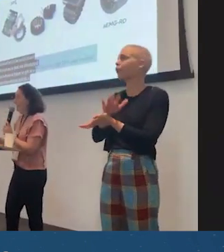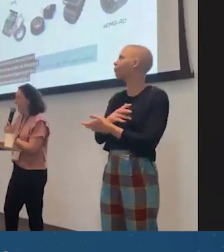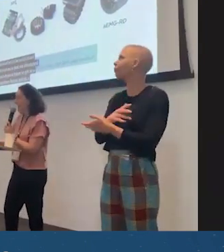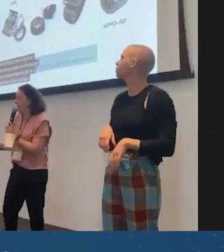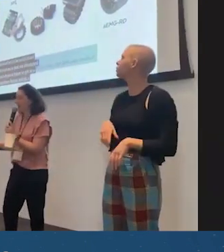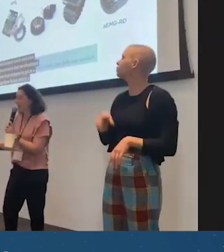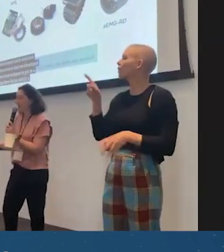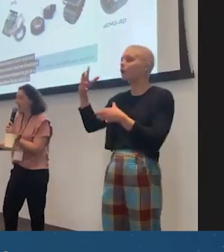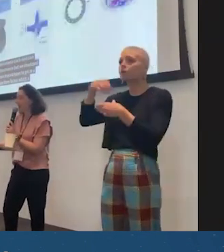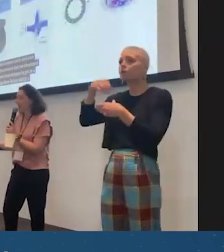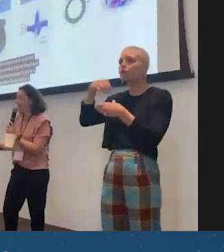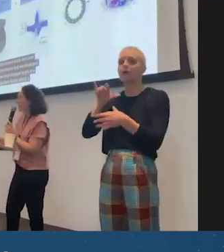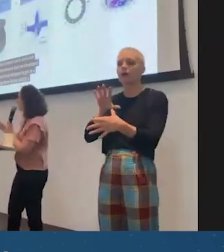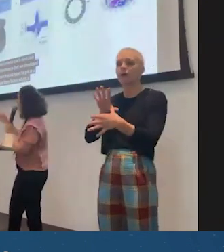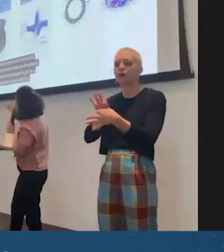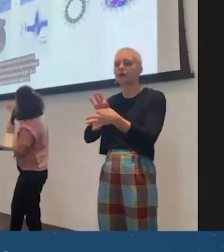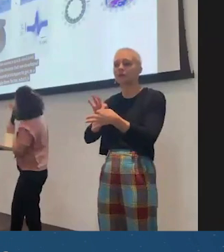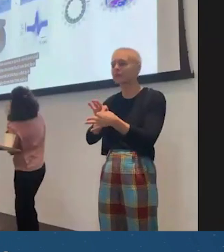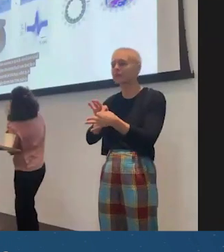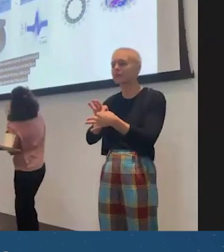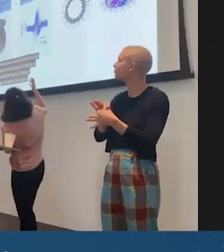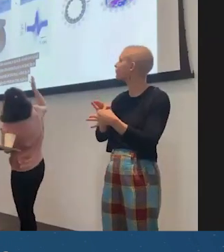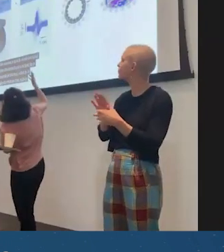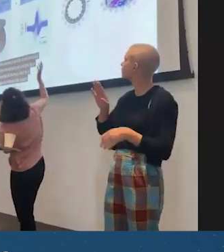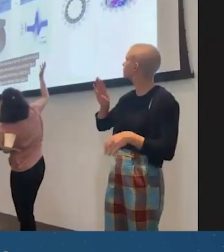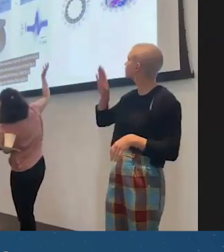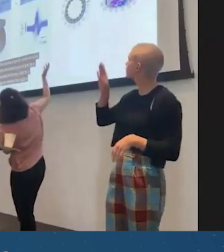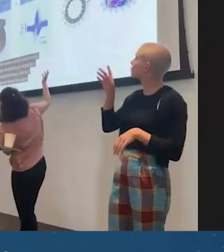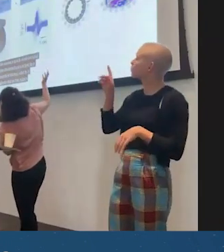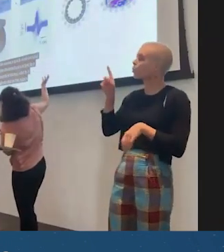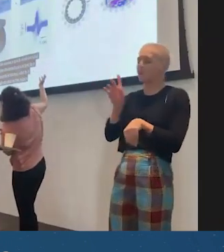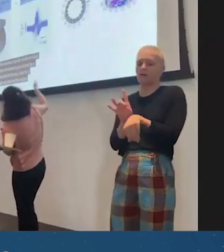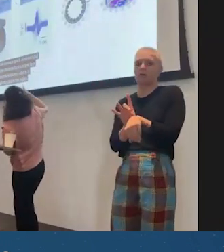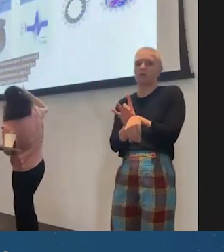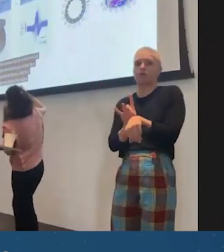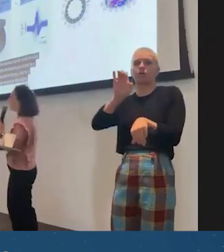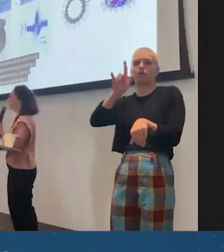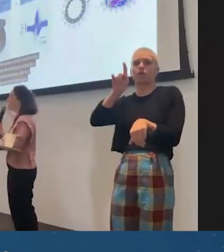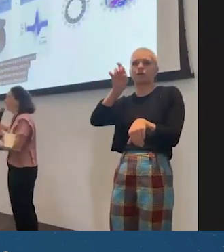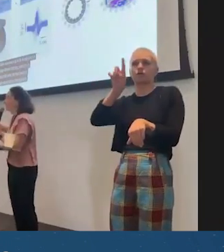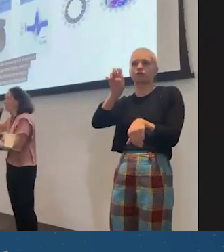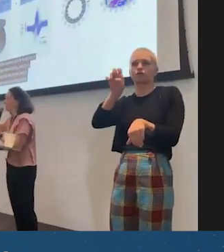and also electrode placement like sensor placement. Again, this is noninvasive.